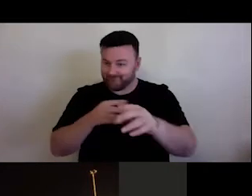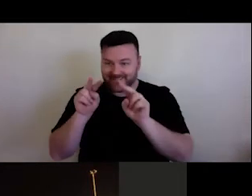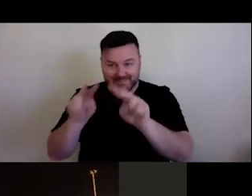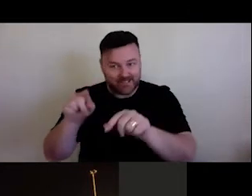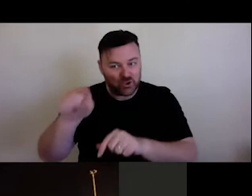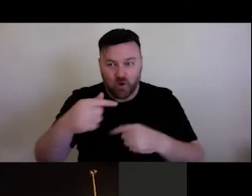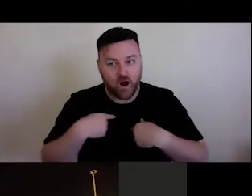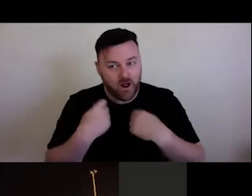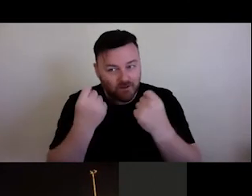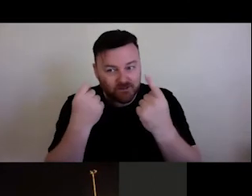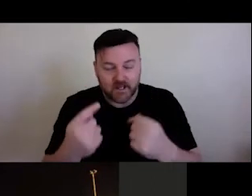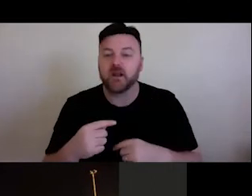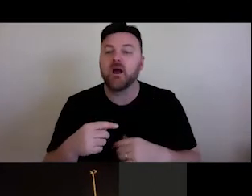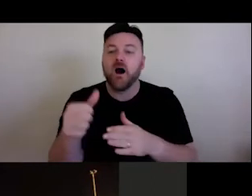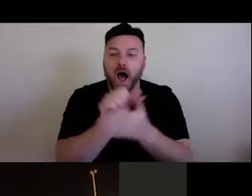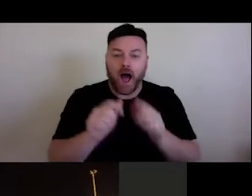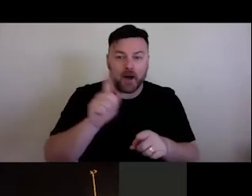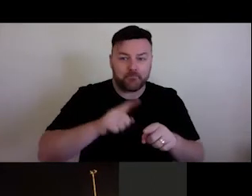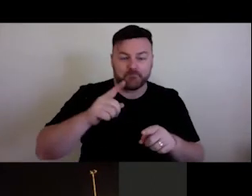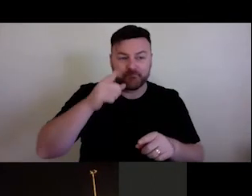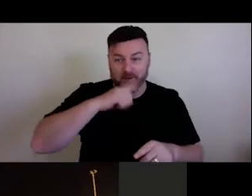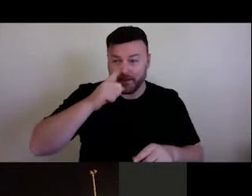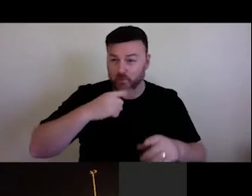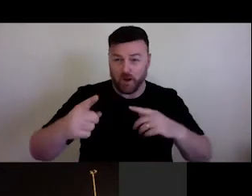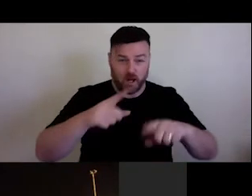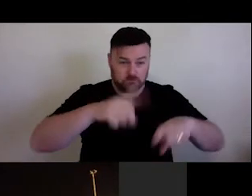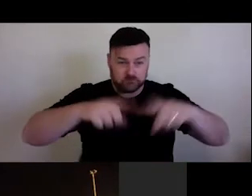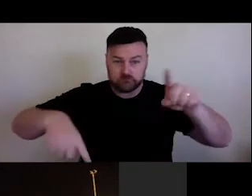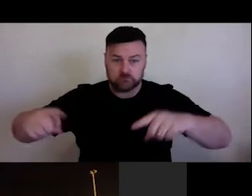busy. We're multi-tasking, doing so many things at once, that's a really